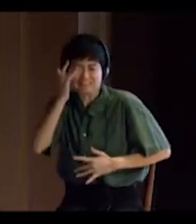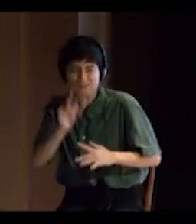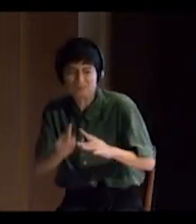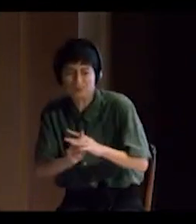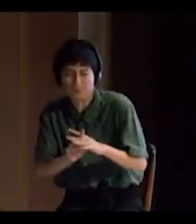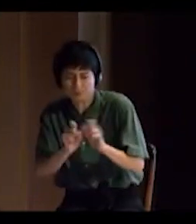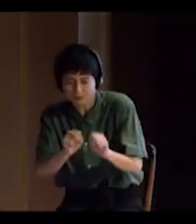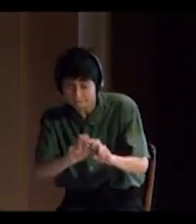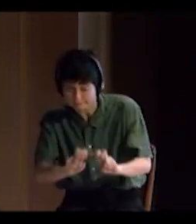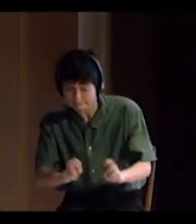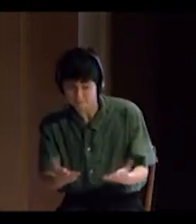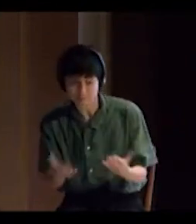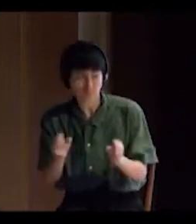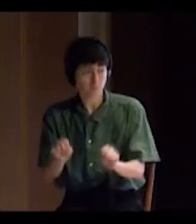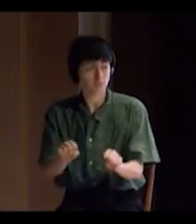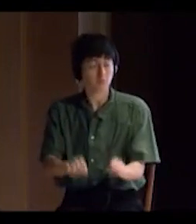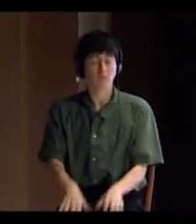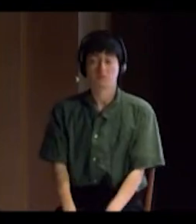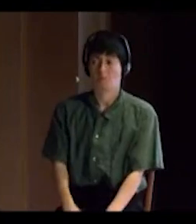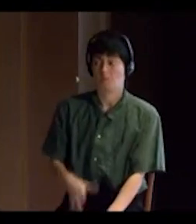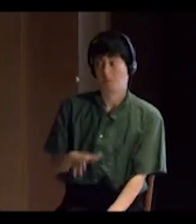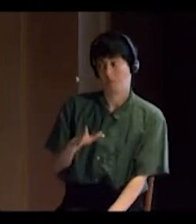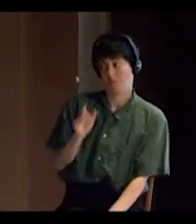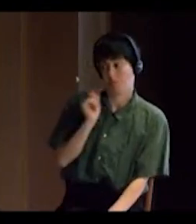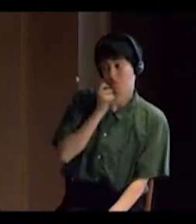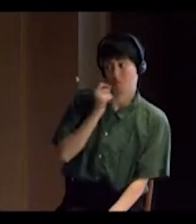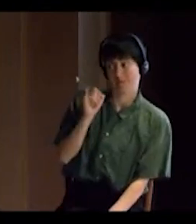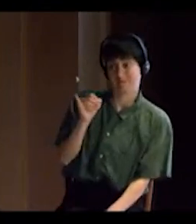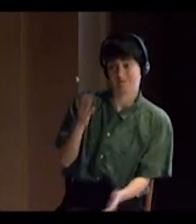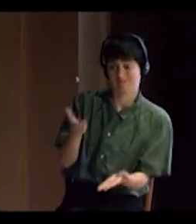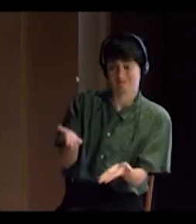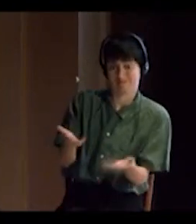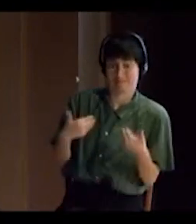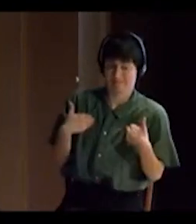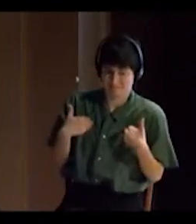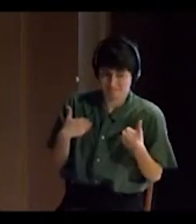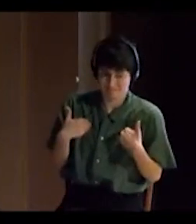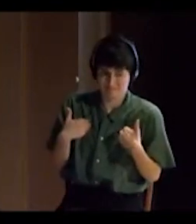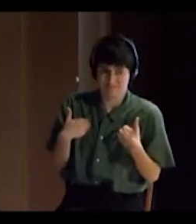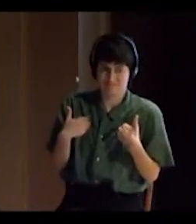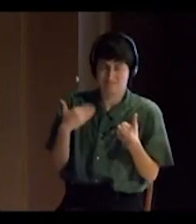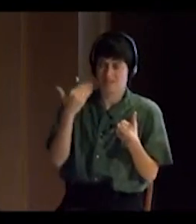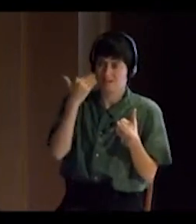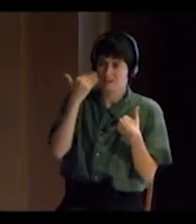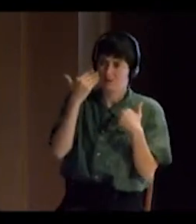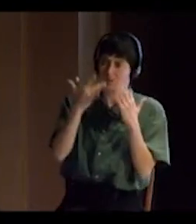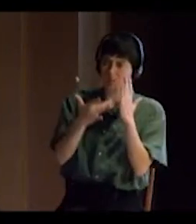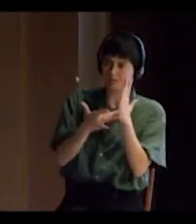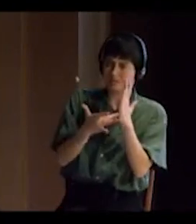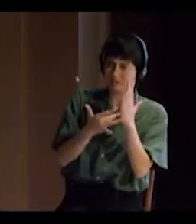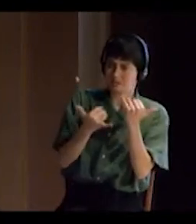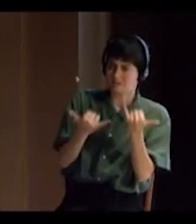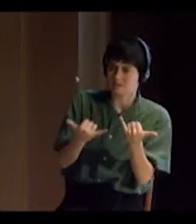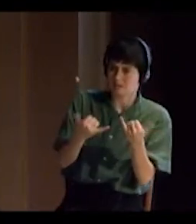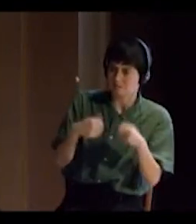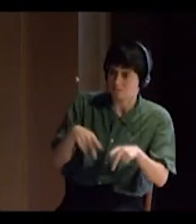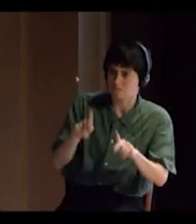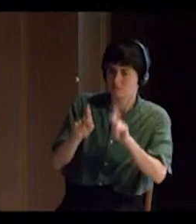And I know that the technology is, just, improving all the time to push it back deeper with less material, so it's quite hopeful.